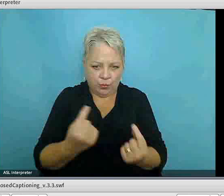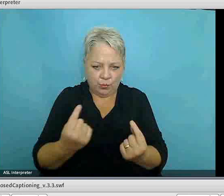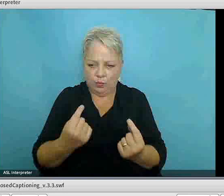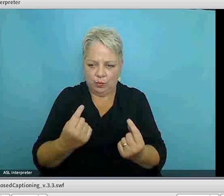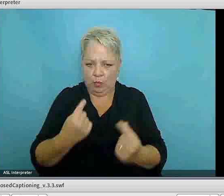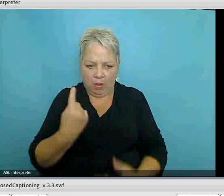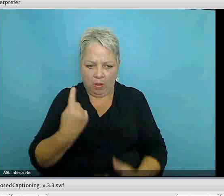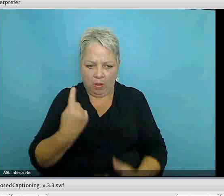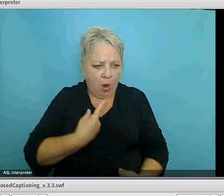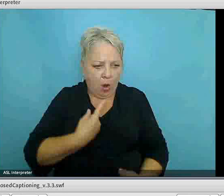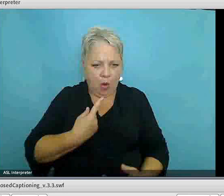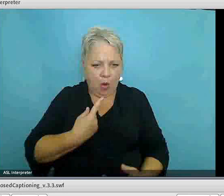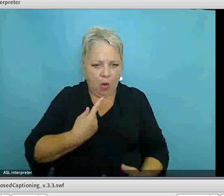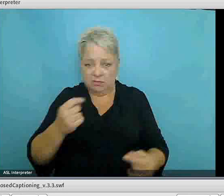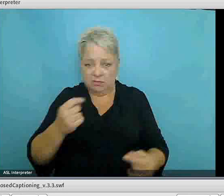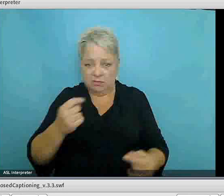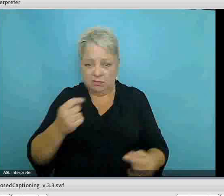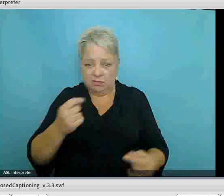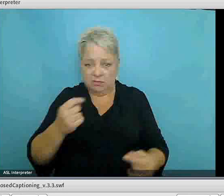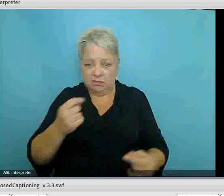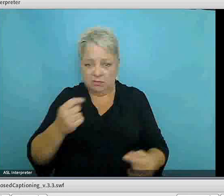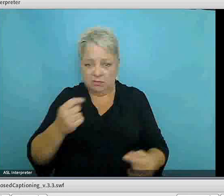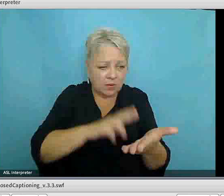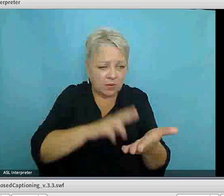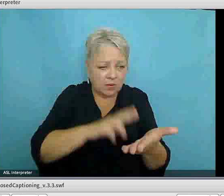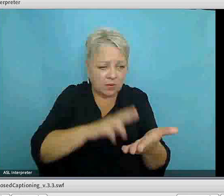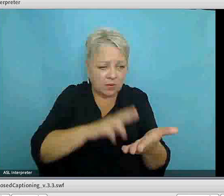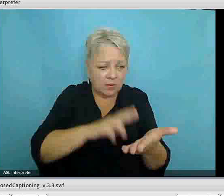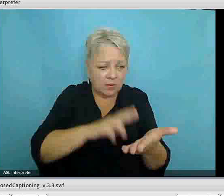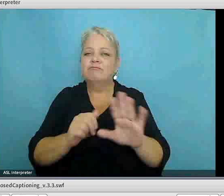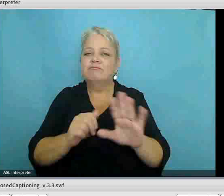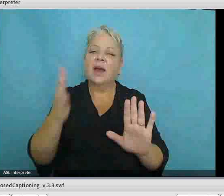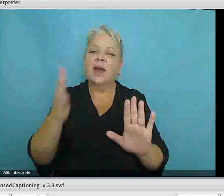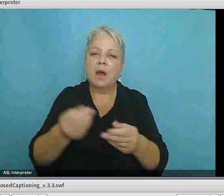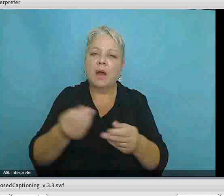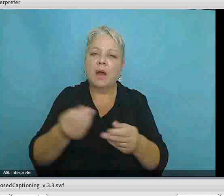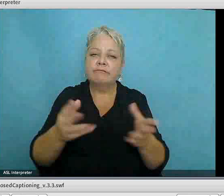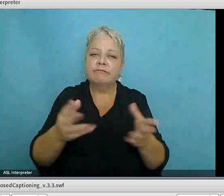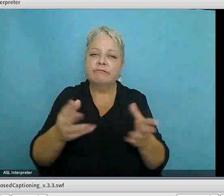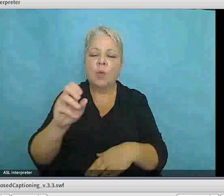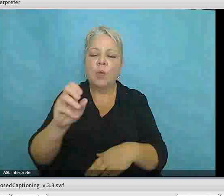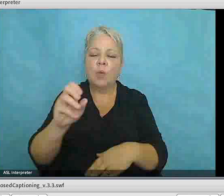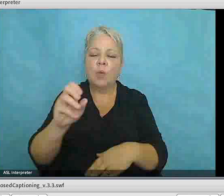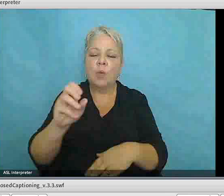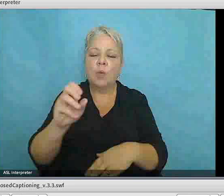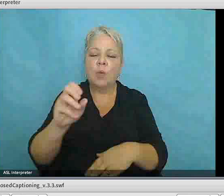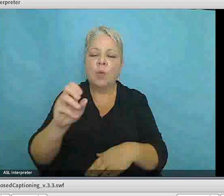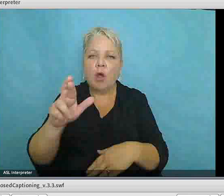much as possible to give people the tools that they need to help people make this decision,